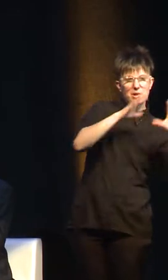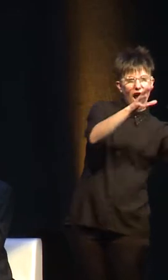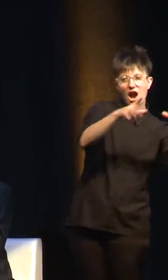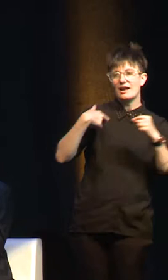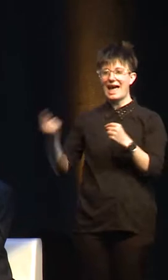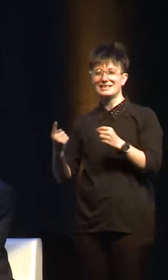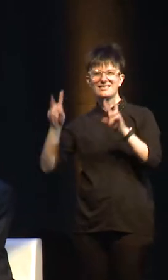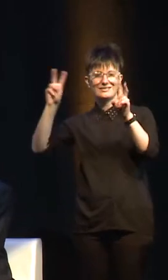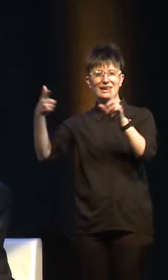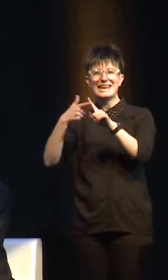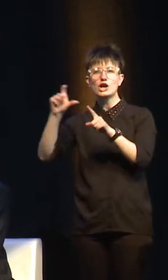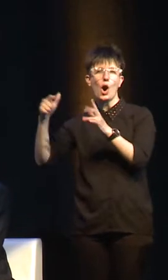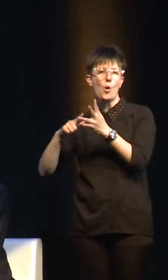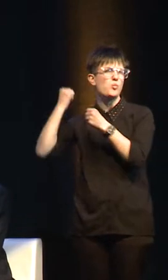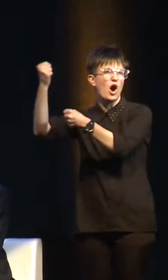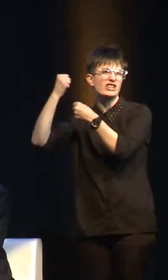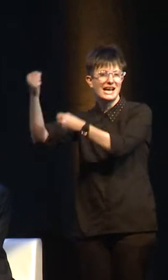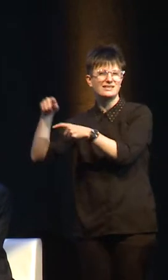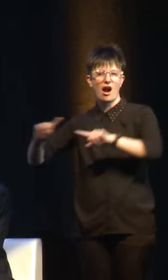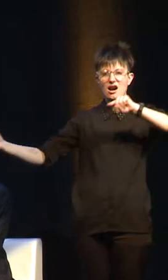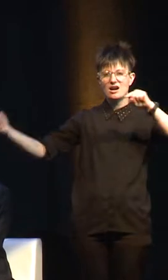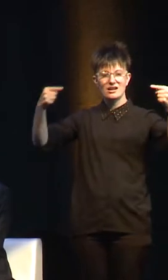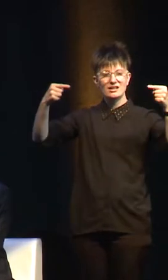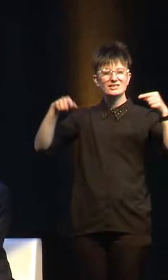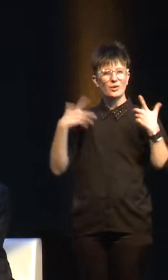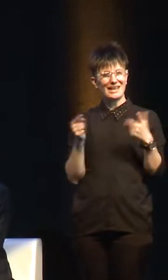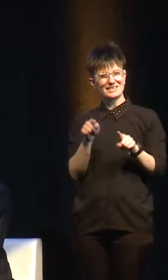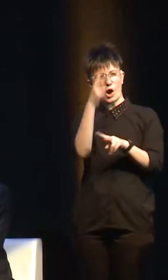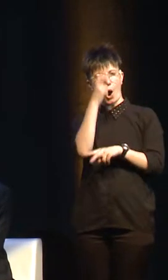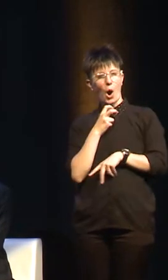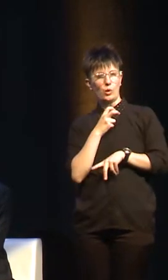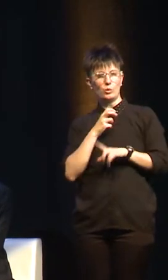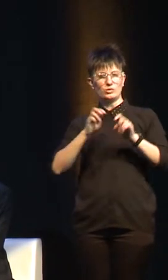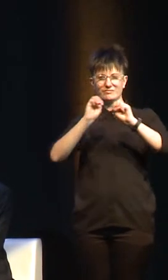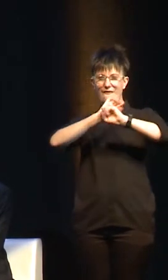would want to know where a company like yours, an energy company, sits in this conversation.